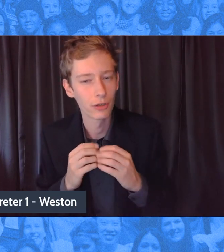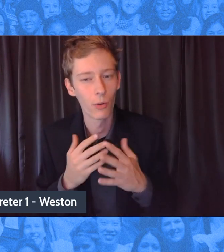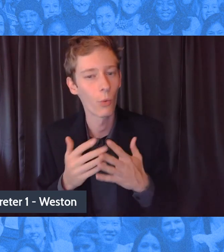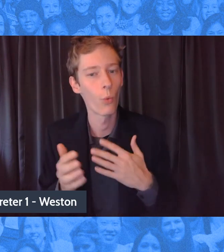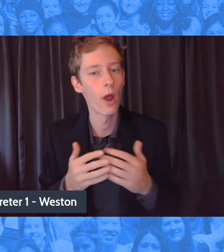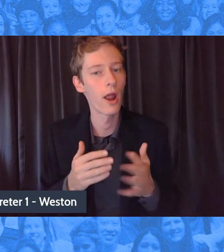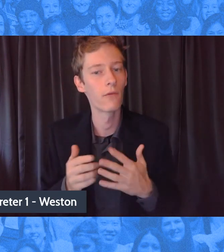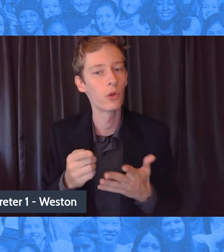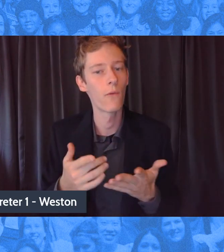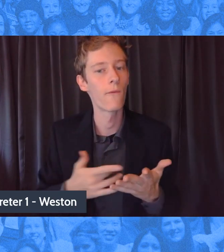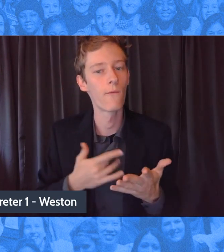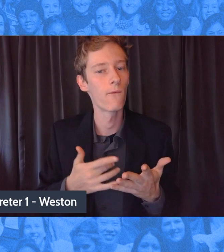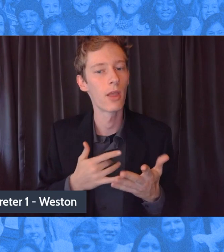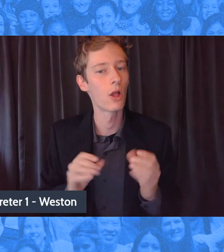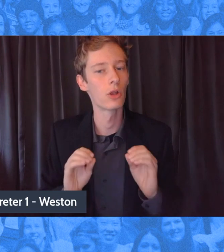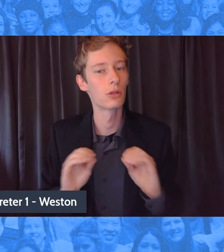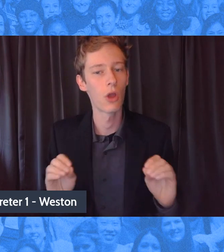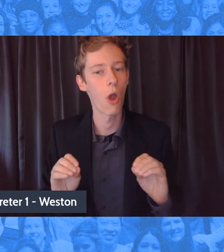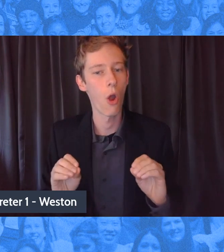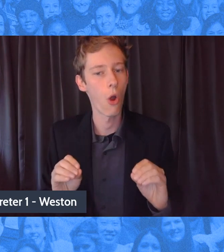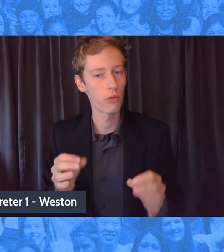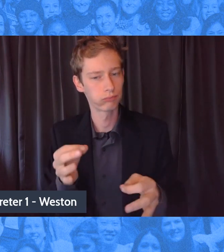Just notice the sensations in your body.